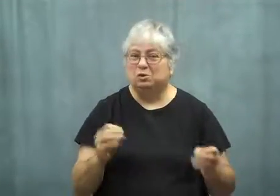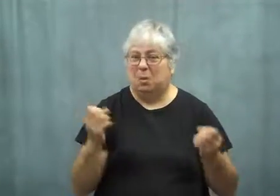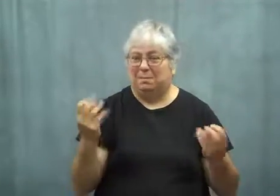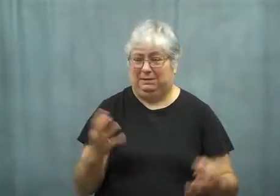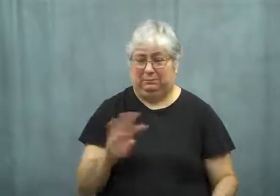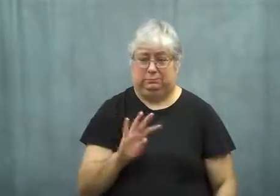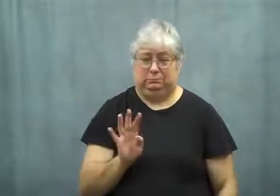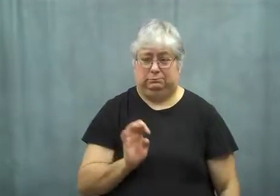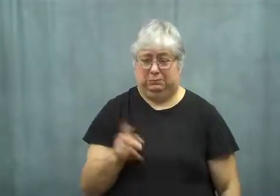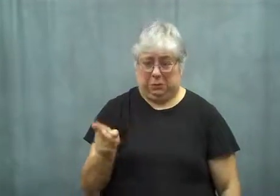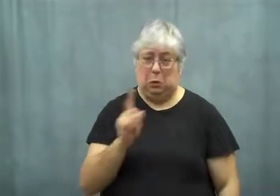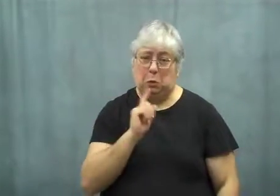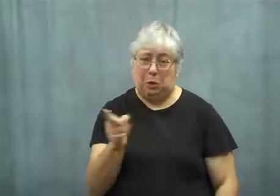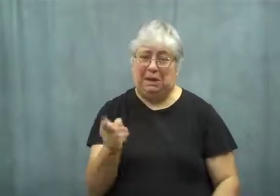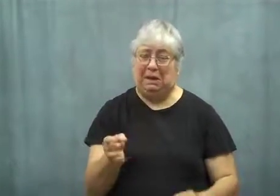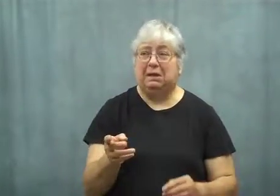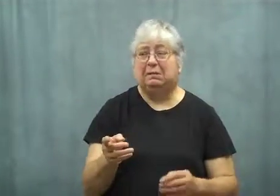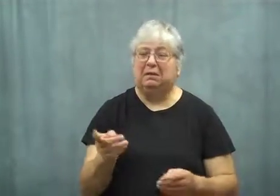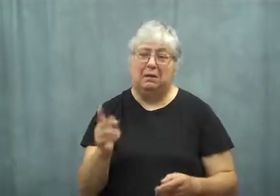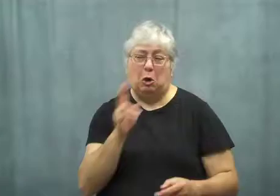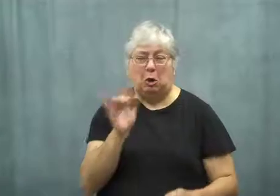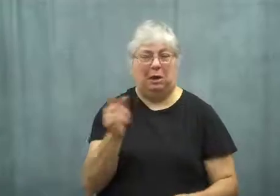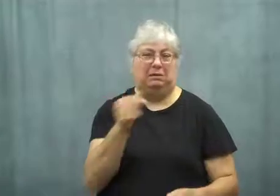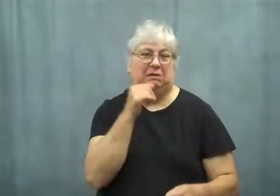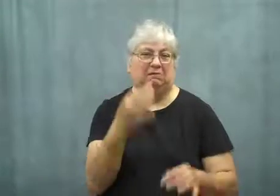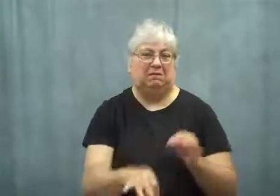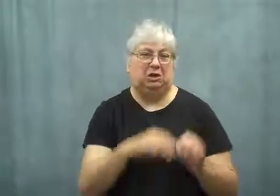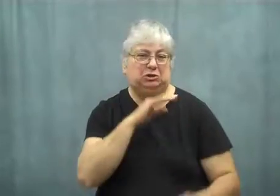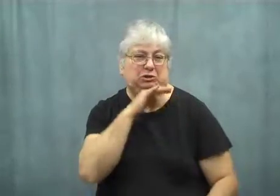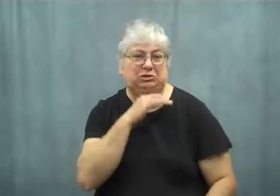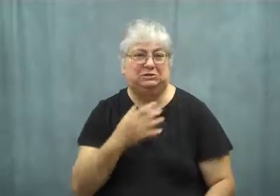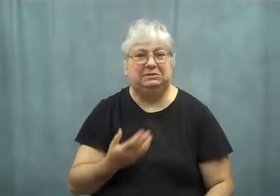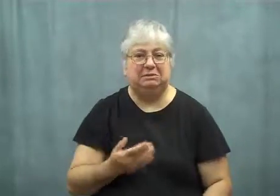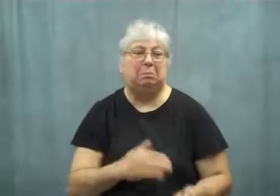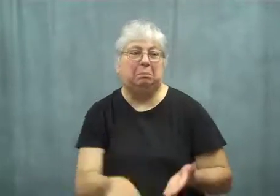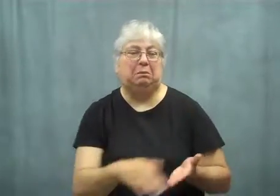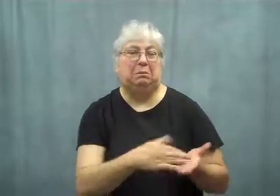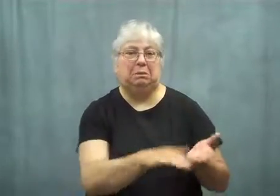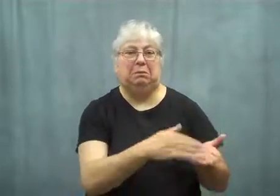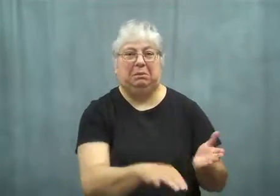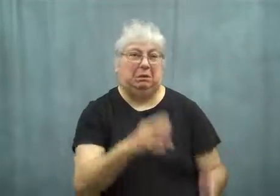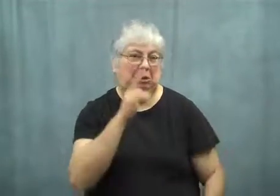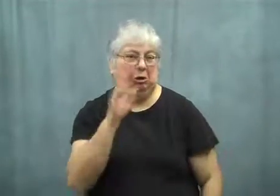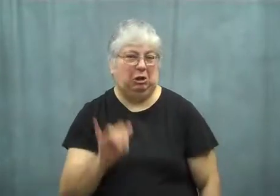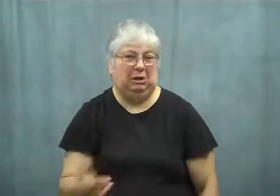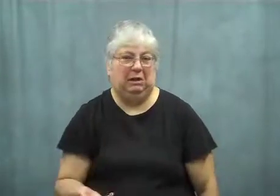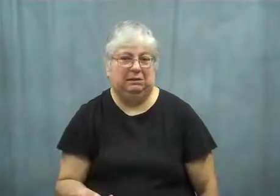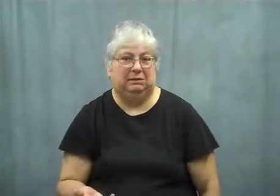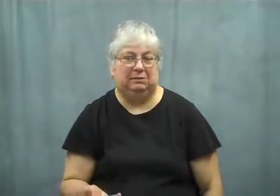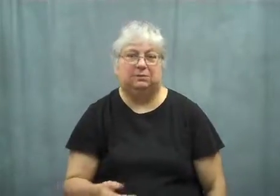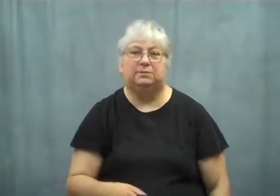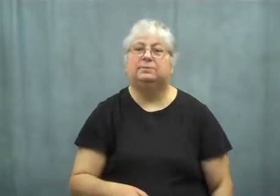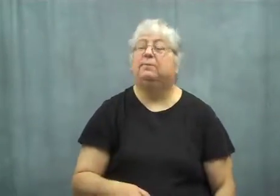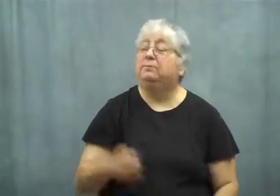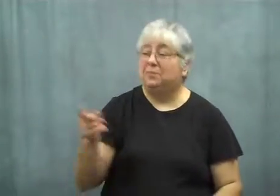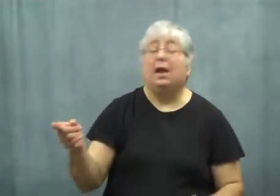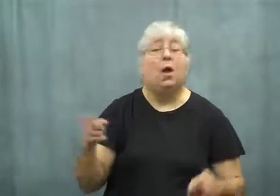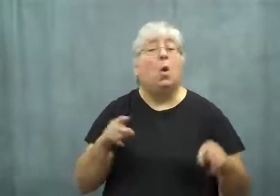Some suspected justice was not served because of that.